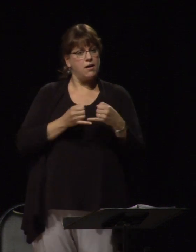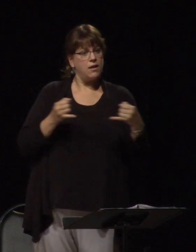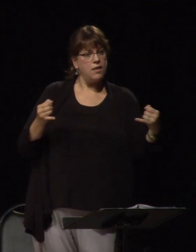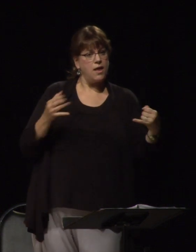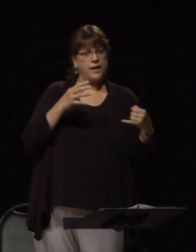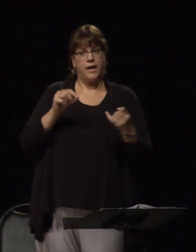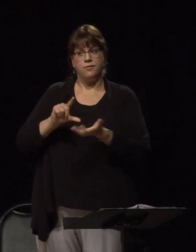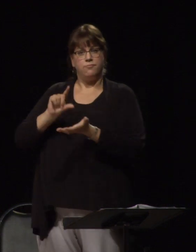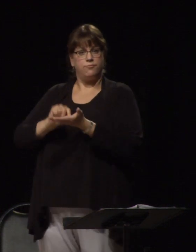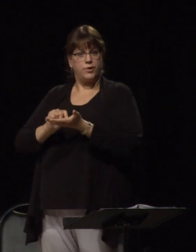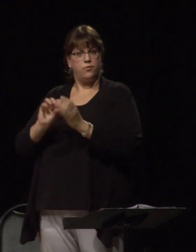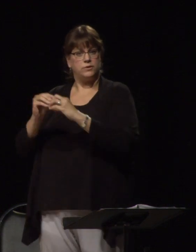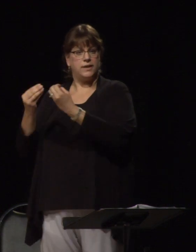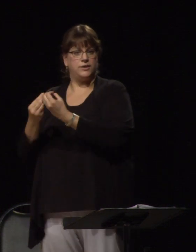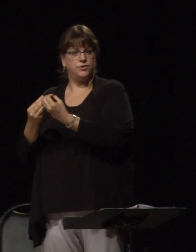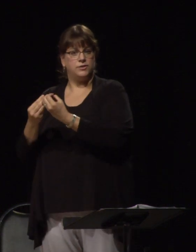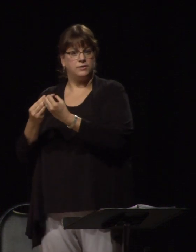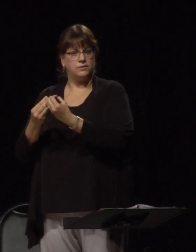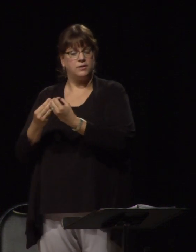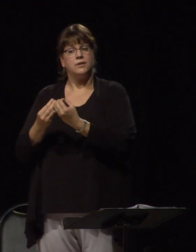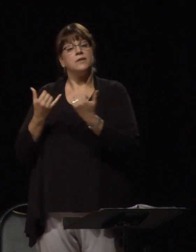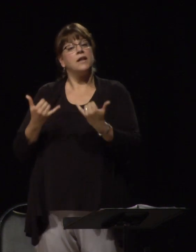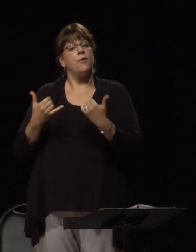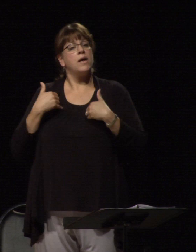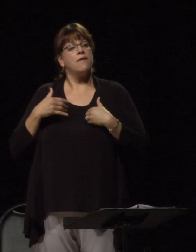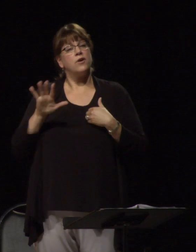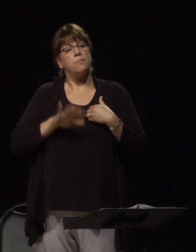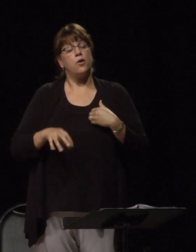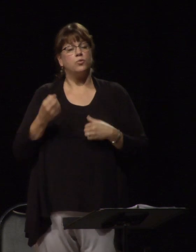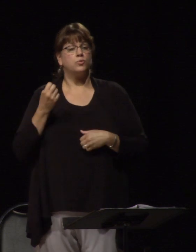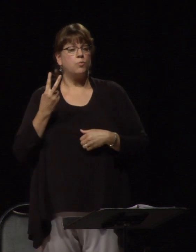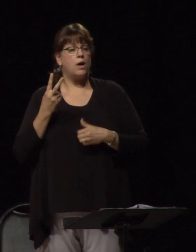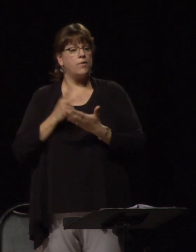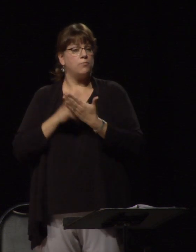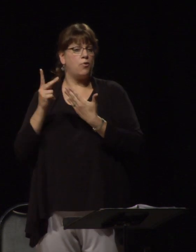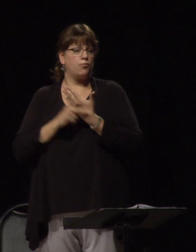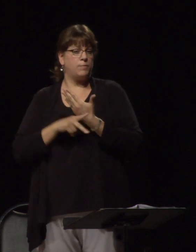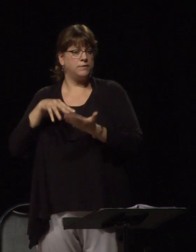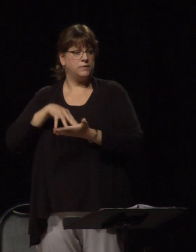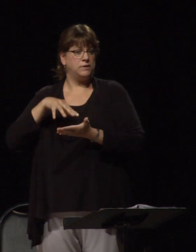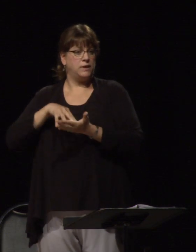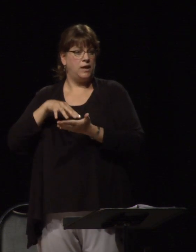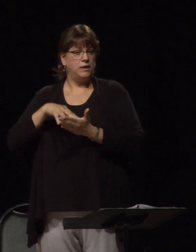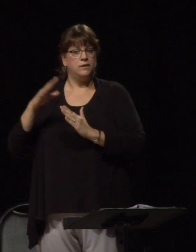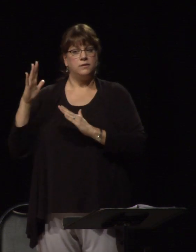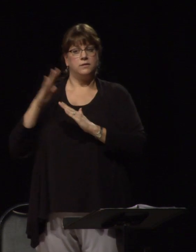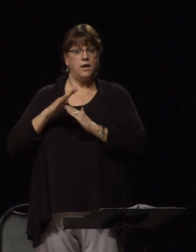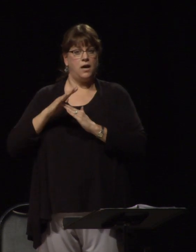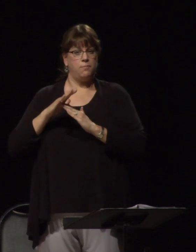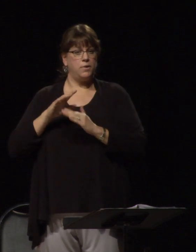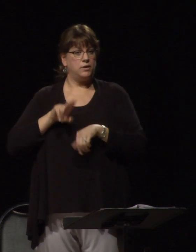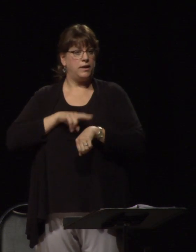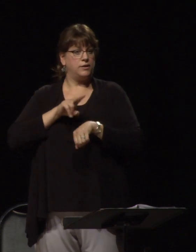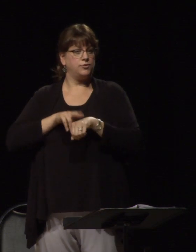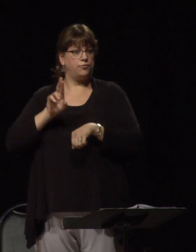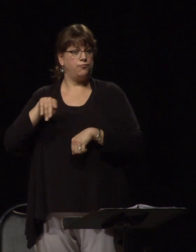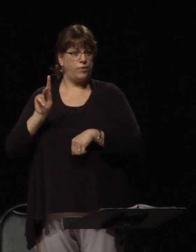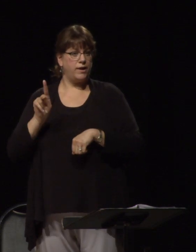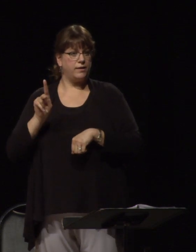IN FACT, WE HAVE NOW ABOUT A DOZEN PROGRAMS RANKED IN THE TOP 10 NATIONALLY. OUR ORGANIZED STUDENT TEAM ACTIVITIES, SUCH AS OUR